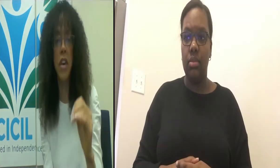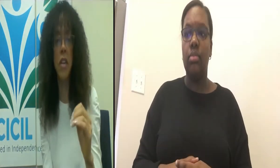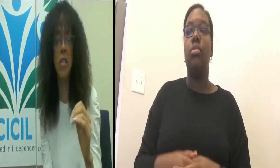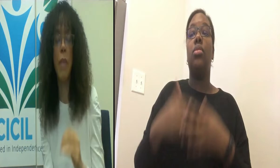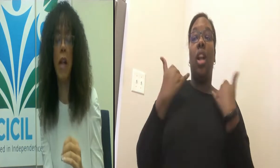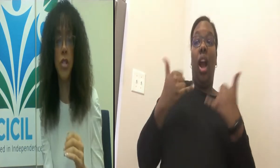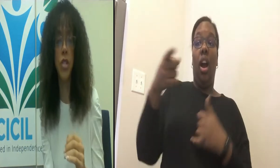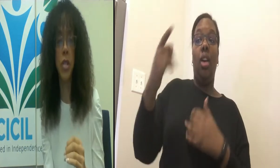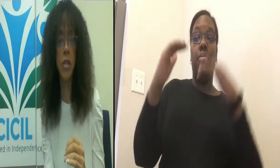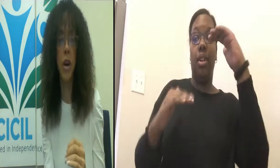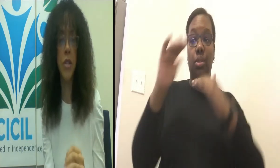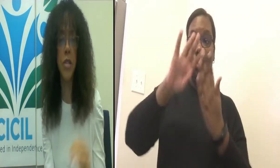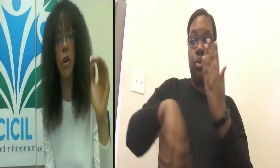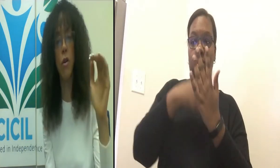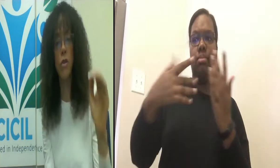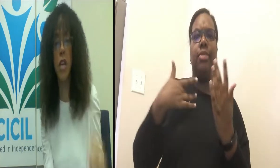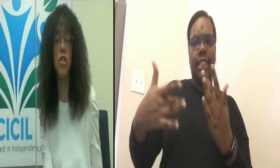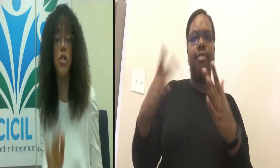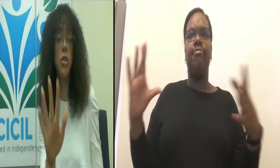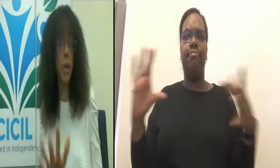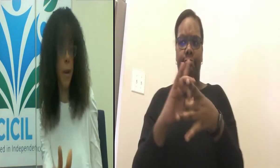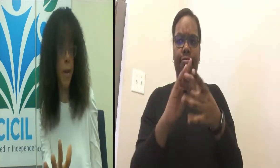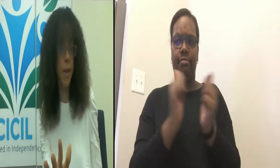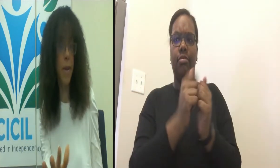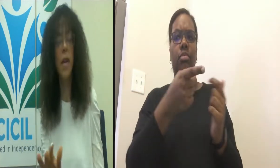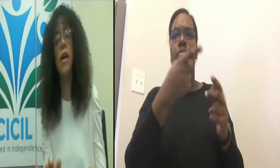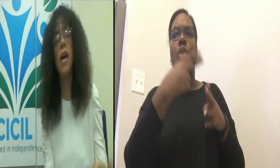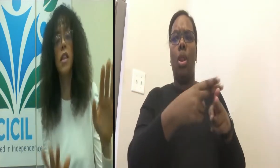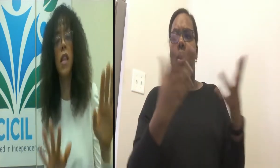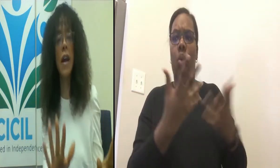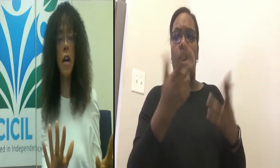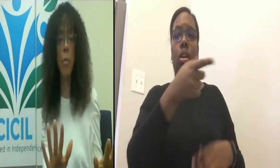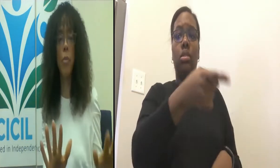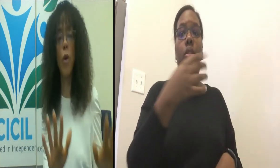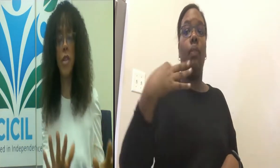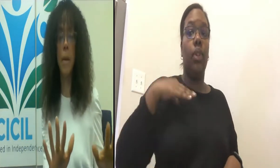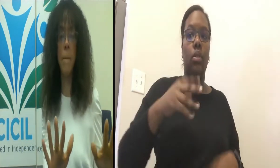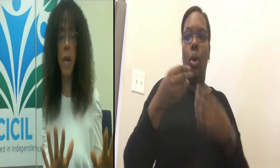panoramic photograph but it goes into much greater detail than the balance